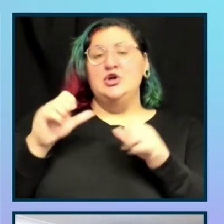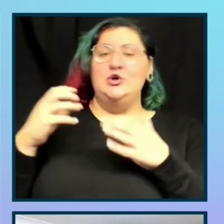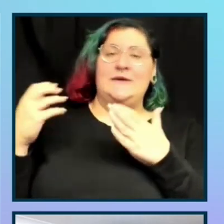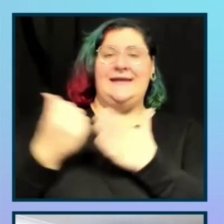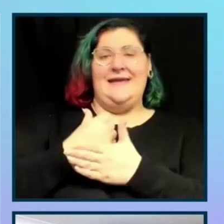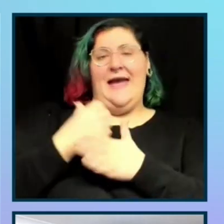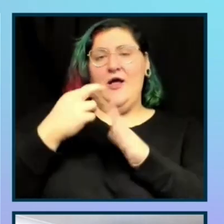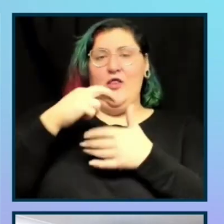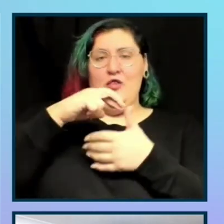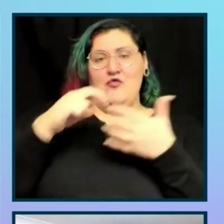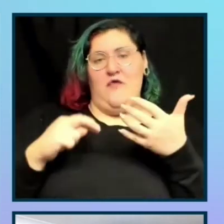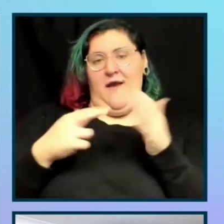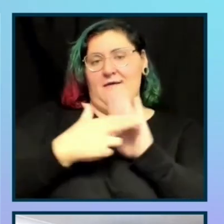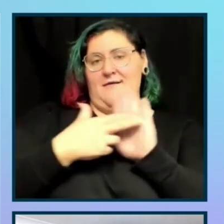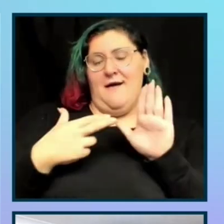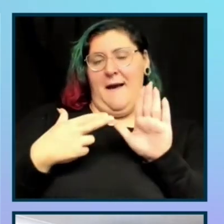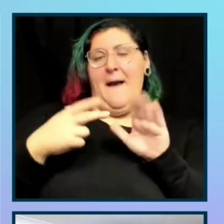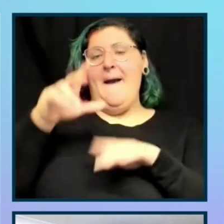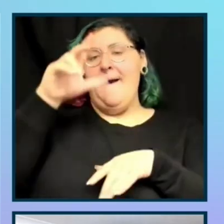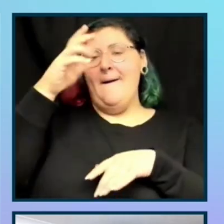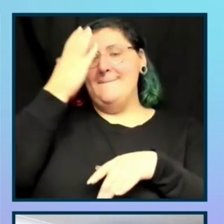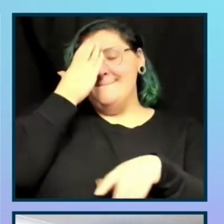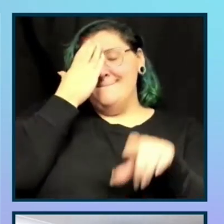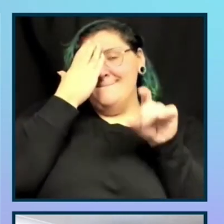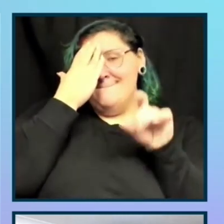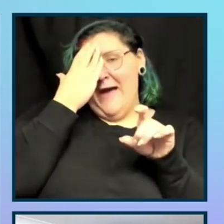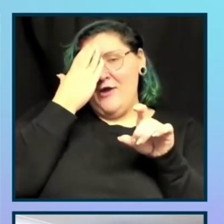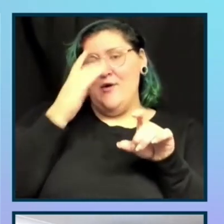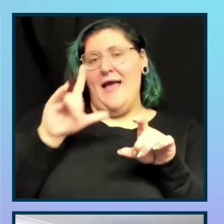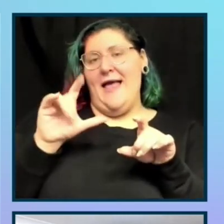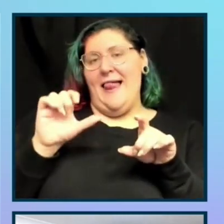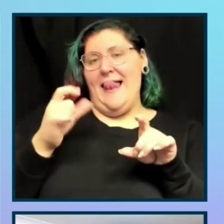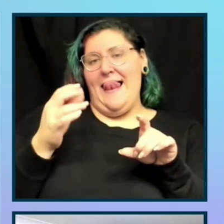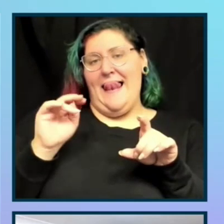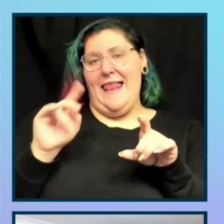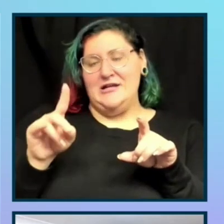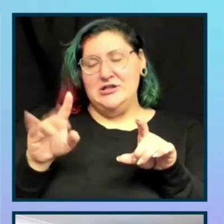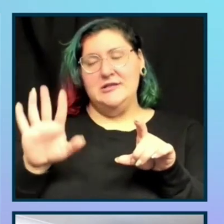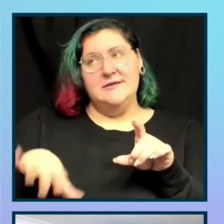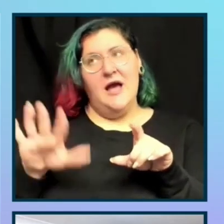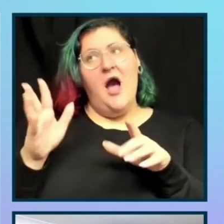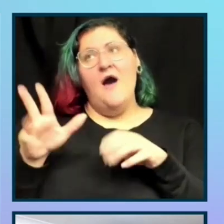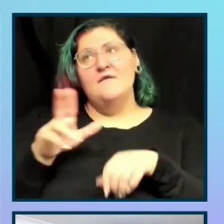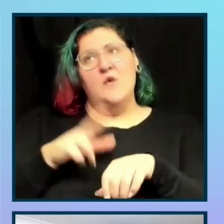this is a relatively time consuming grind, but it is definitely worth it.